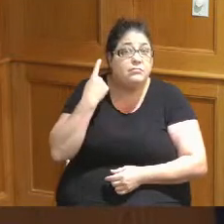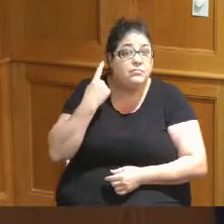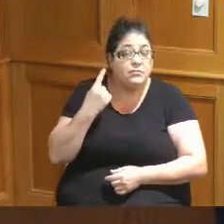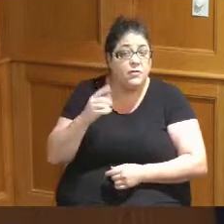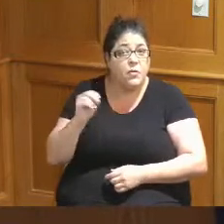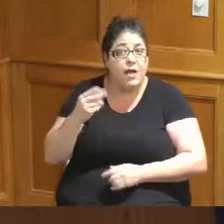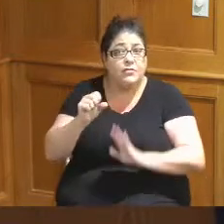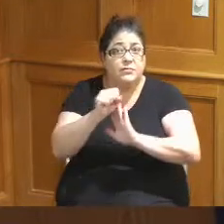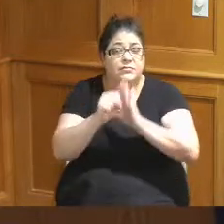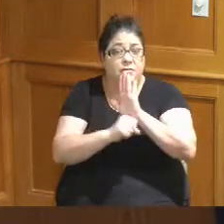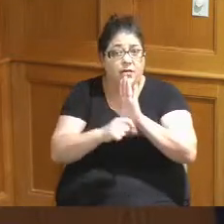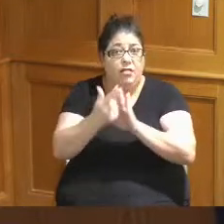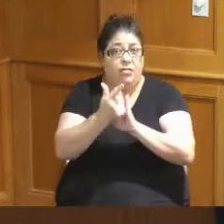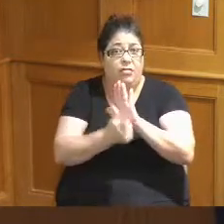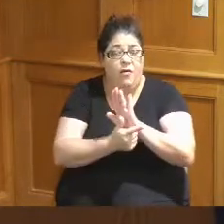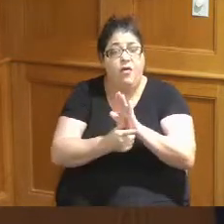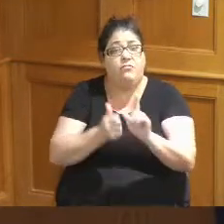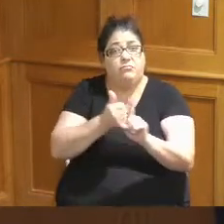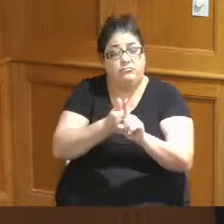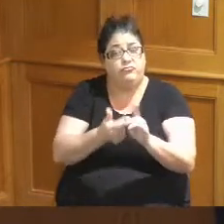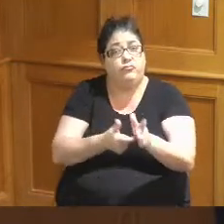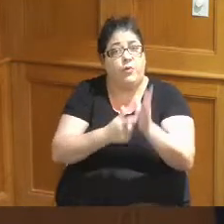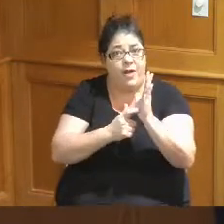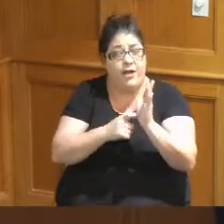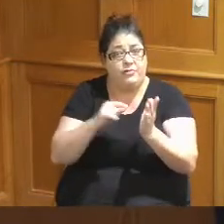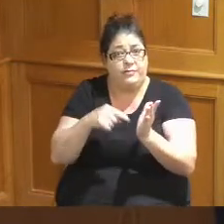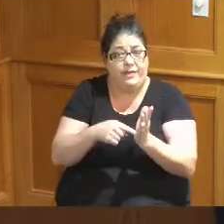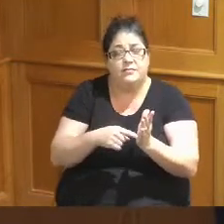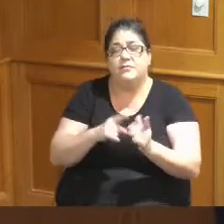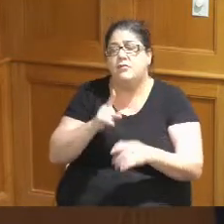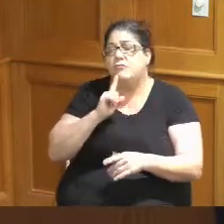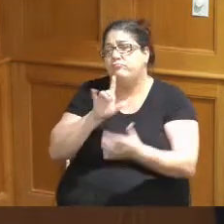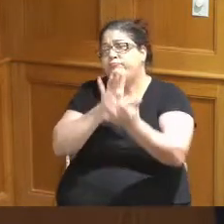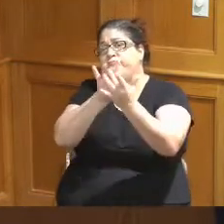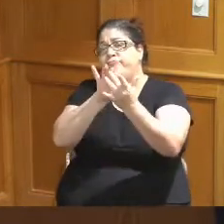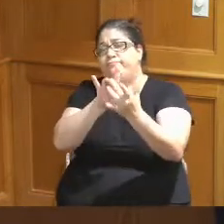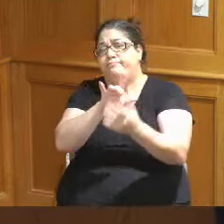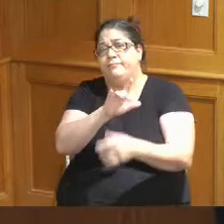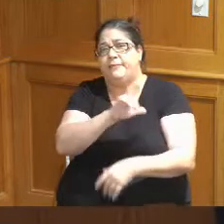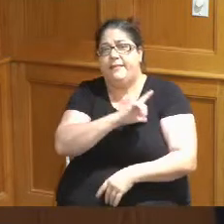so if you would contact your state legislators up there because it's a state law thing